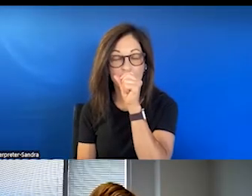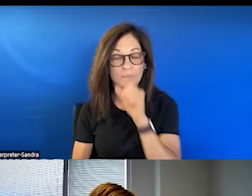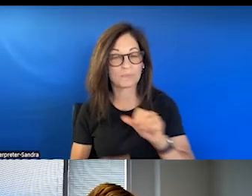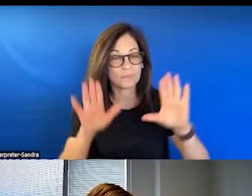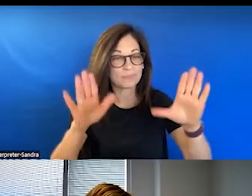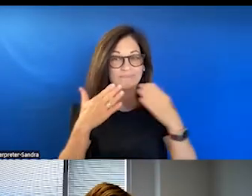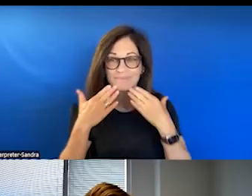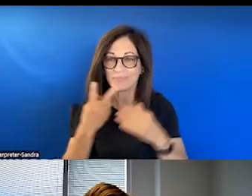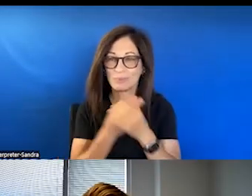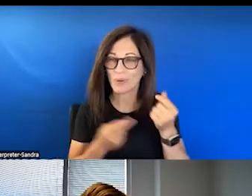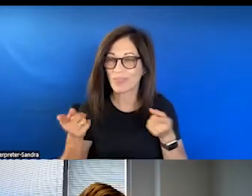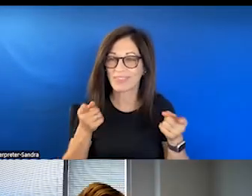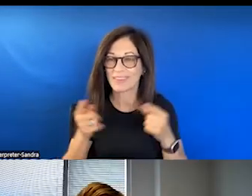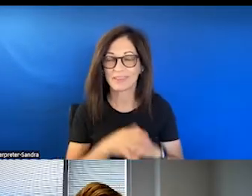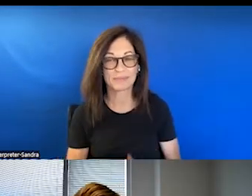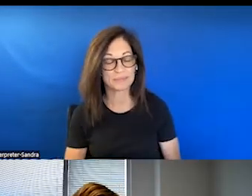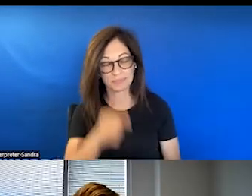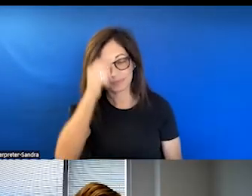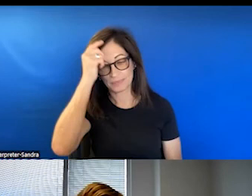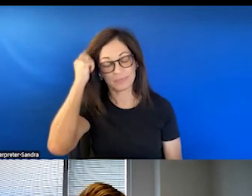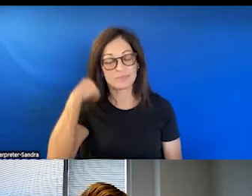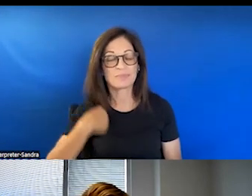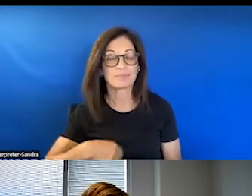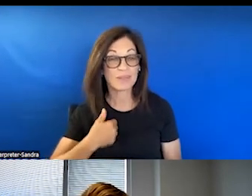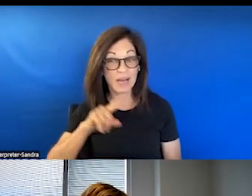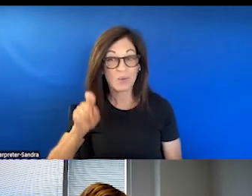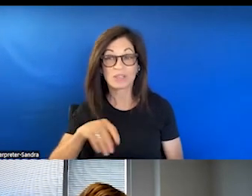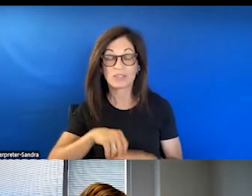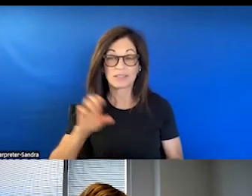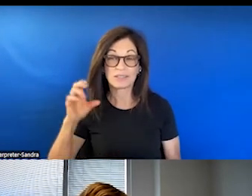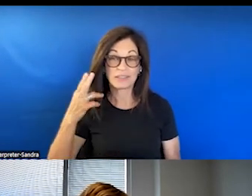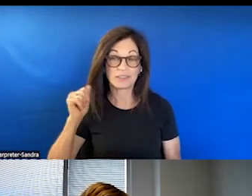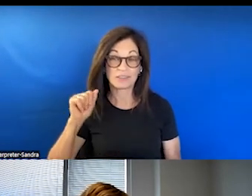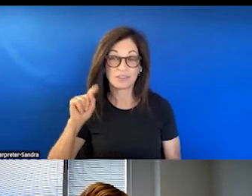WE HAD A QUESTION IN THE CHAT. ABOUT, HOW TO, TO, GET INFORMATION ON THE, ON THE JUNE